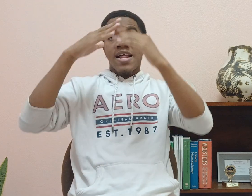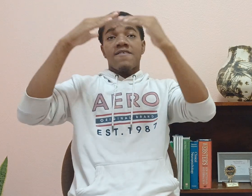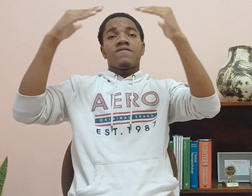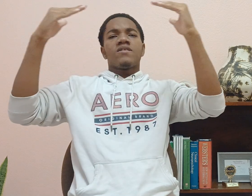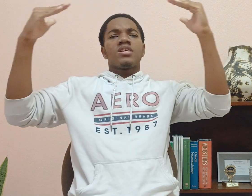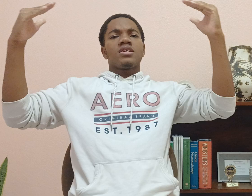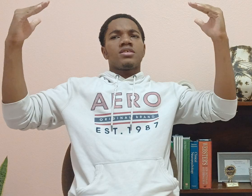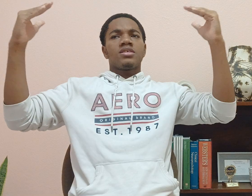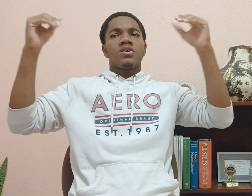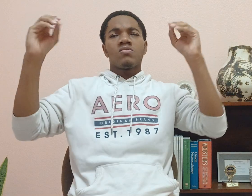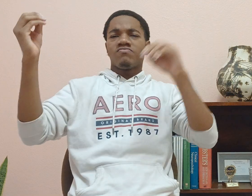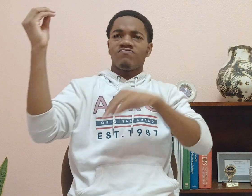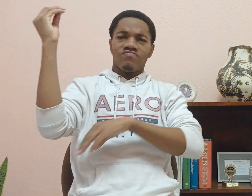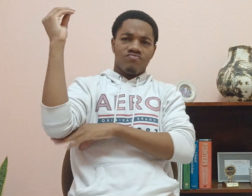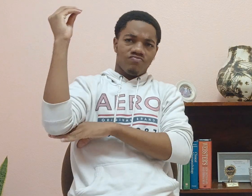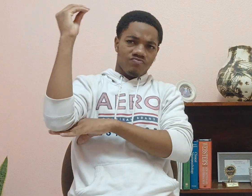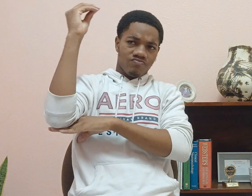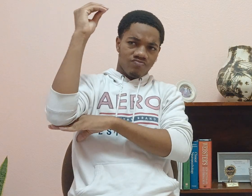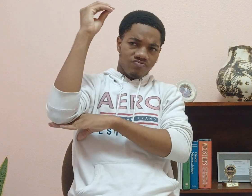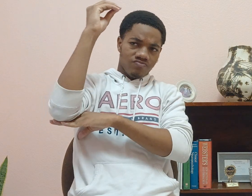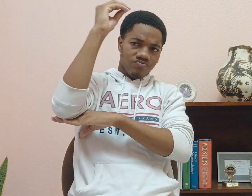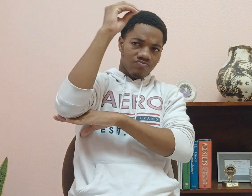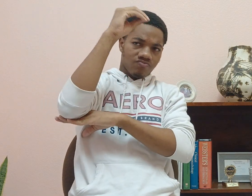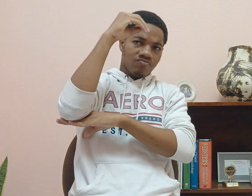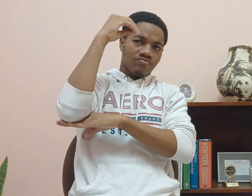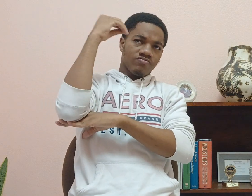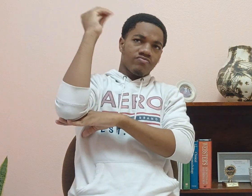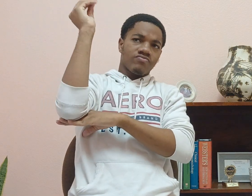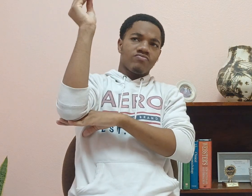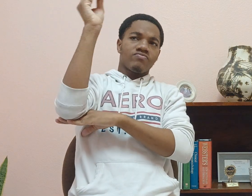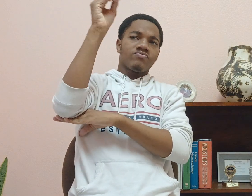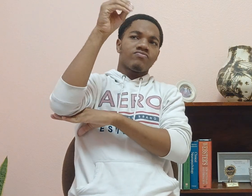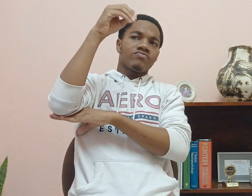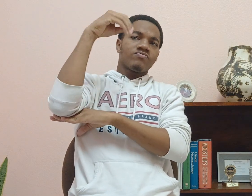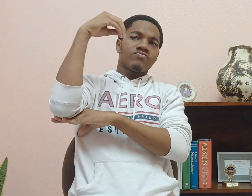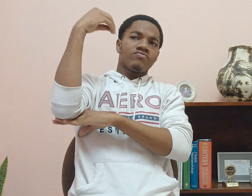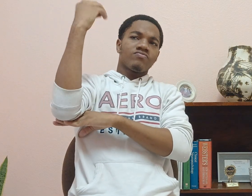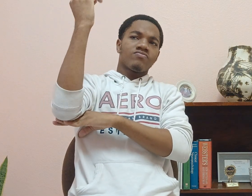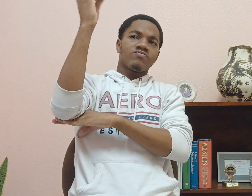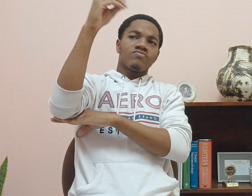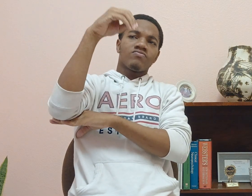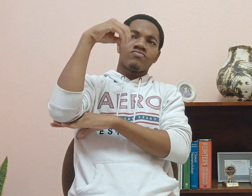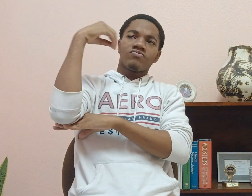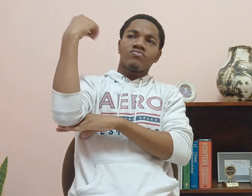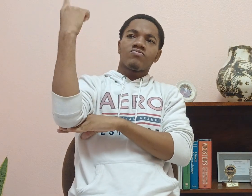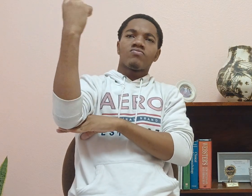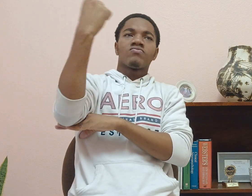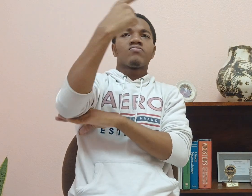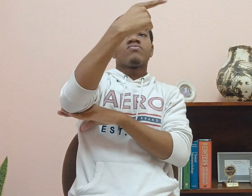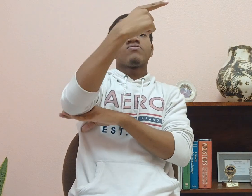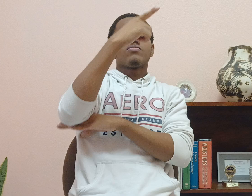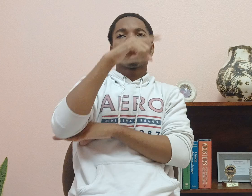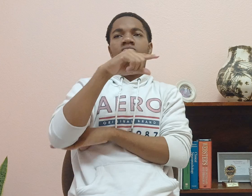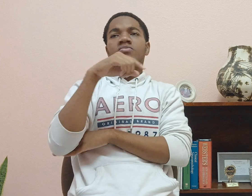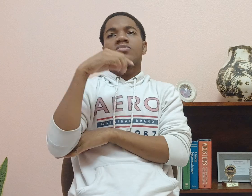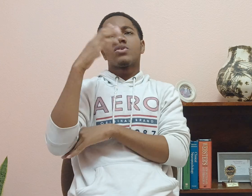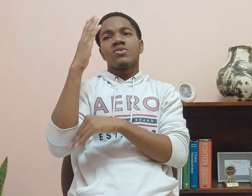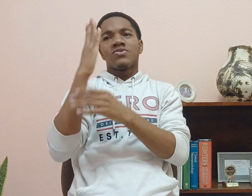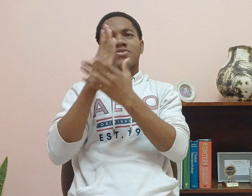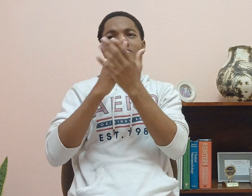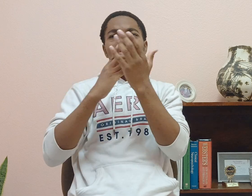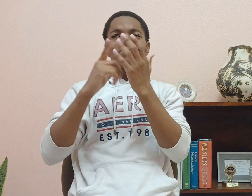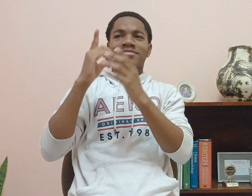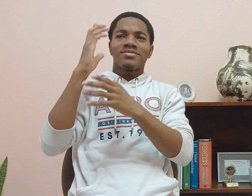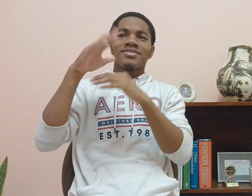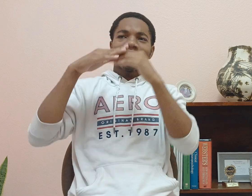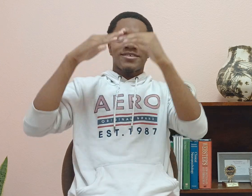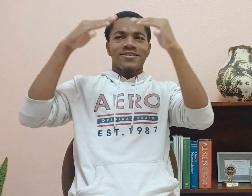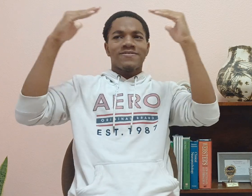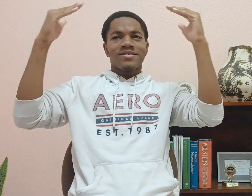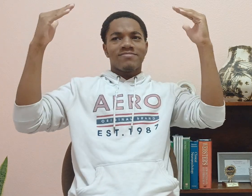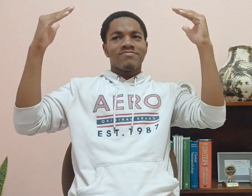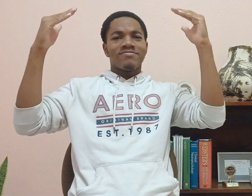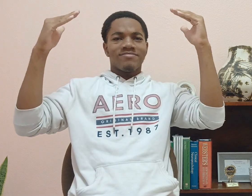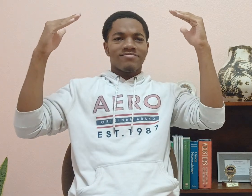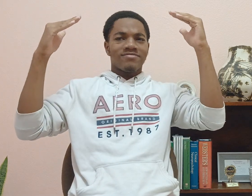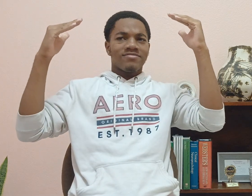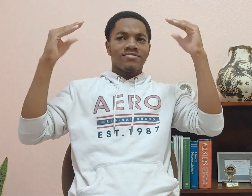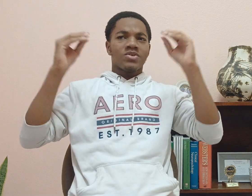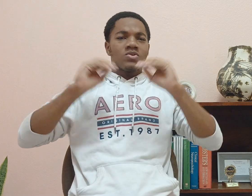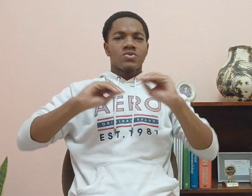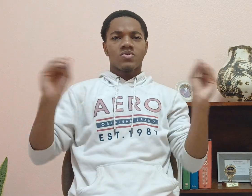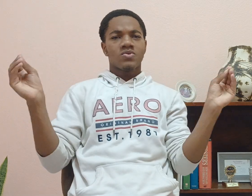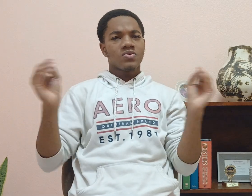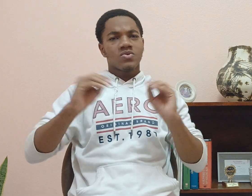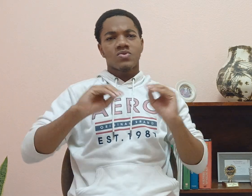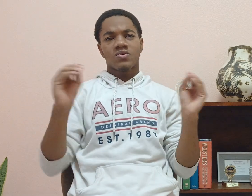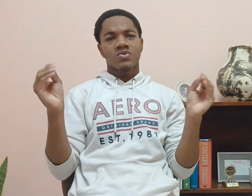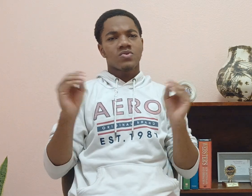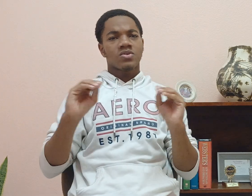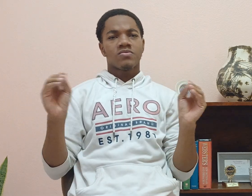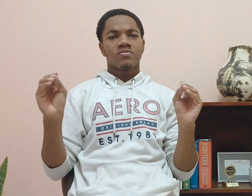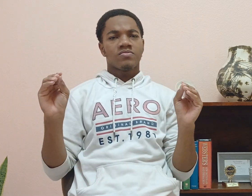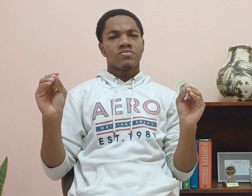and makes its circuit to the other; nothing is deprived of its warmth.